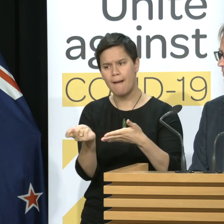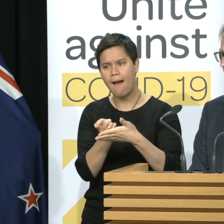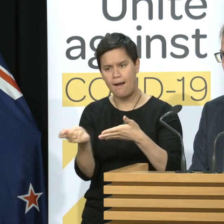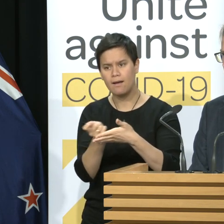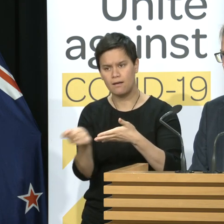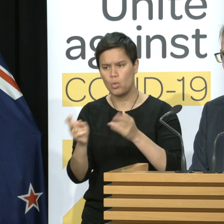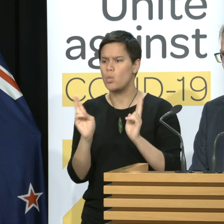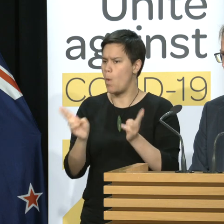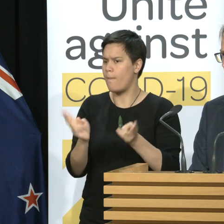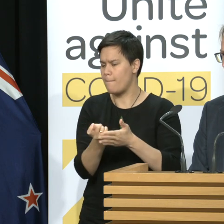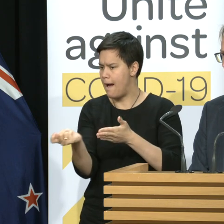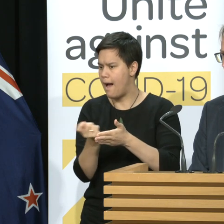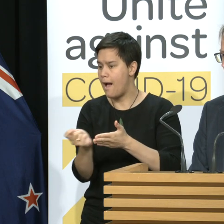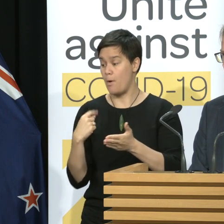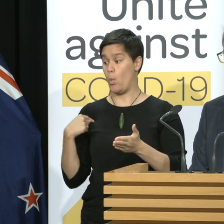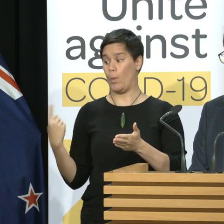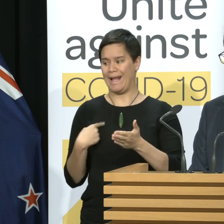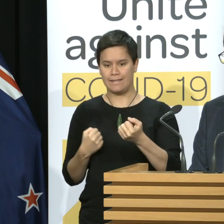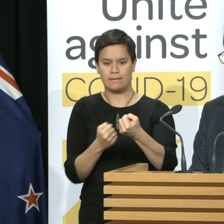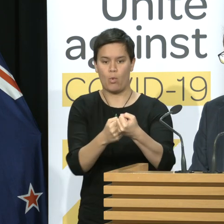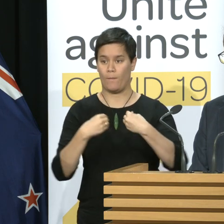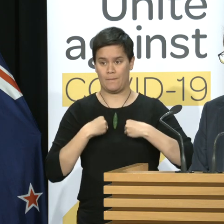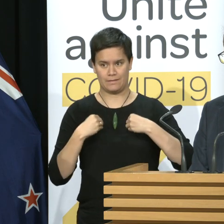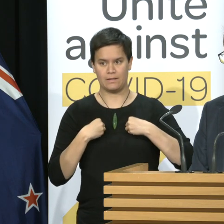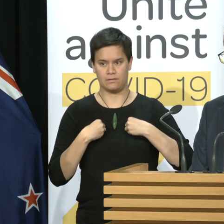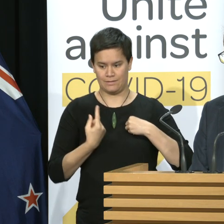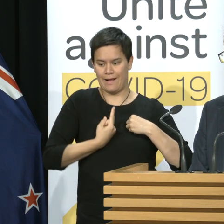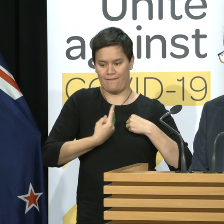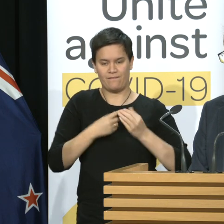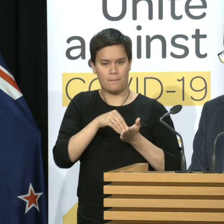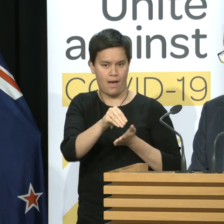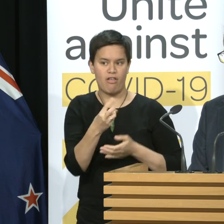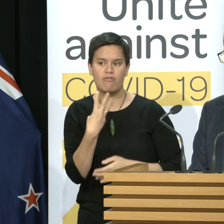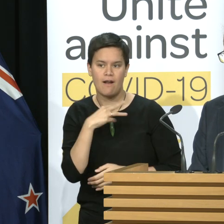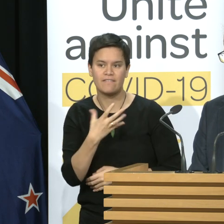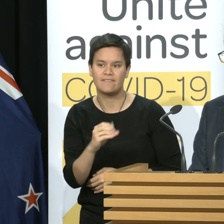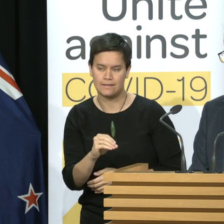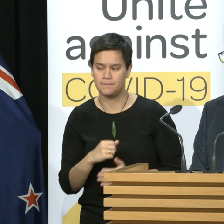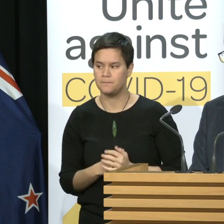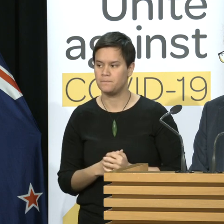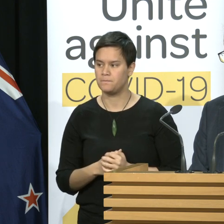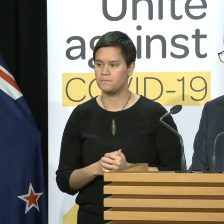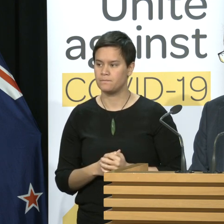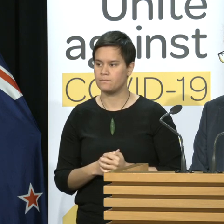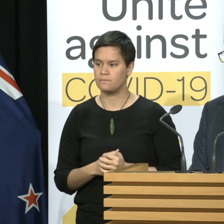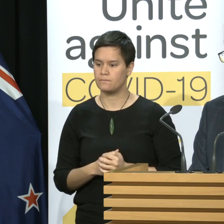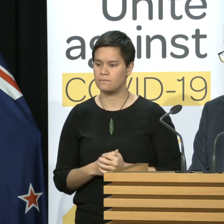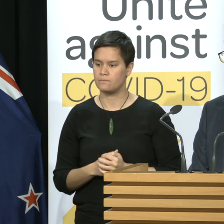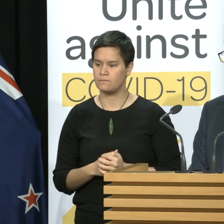Can I just ask what conversations you've had with airlines around their capacity of moving a large volume of New Zealanders, especially if they're spread out?